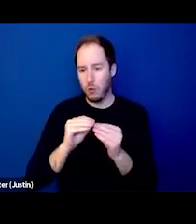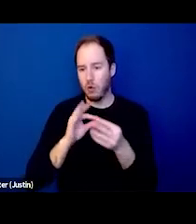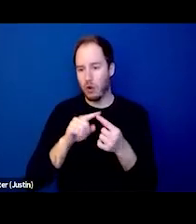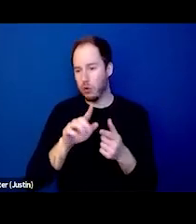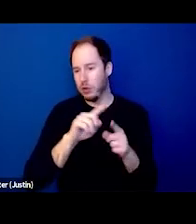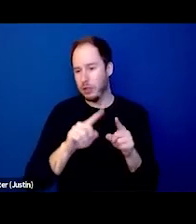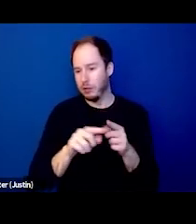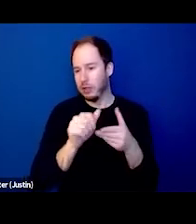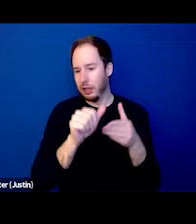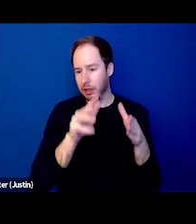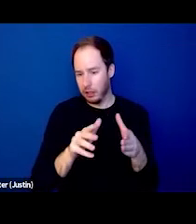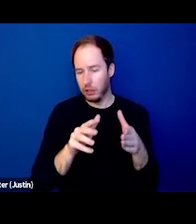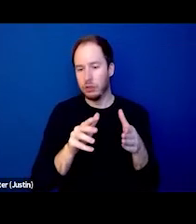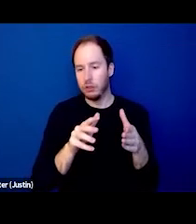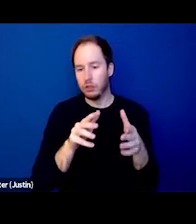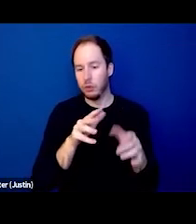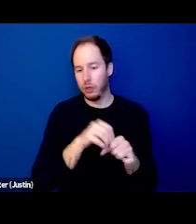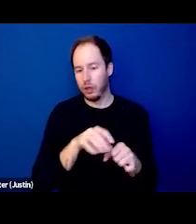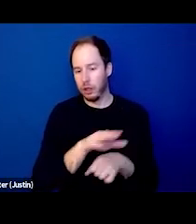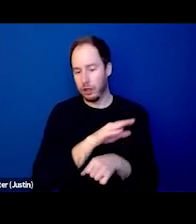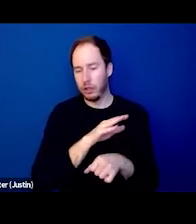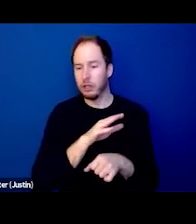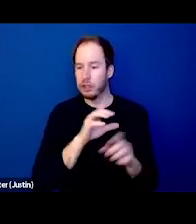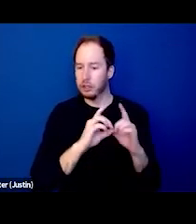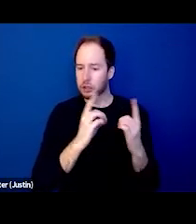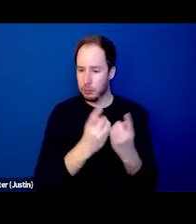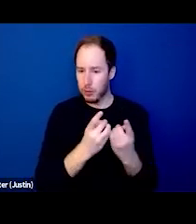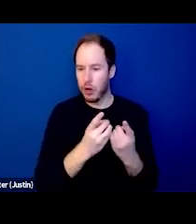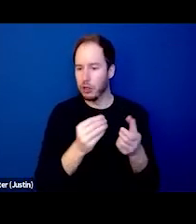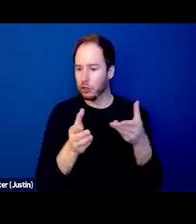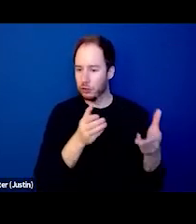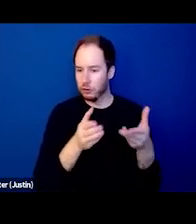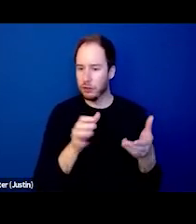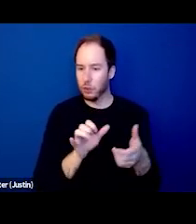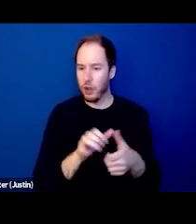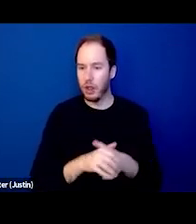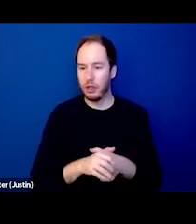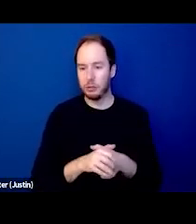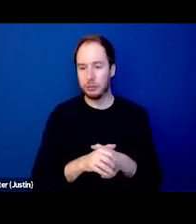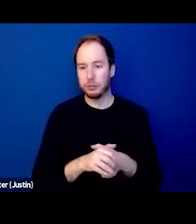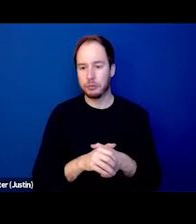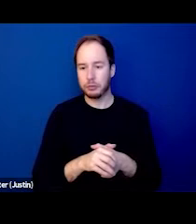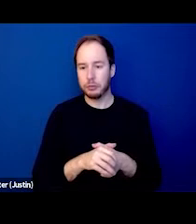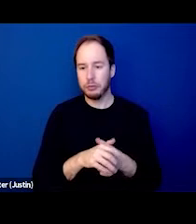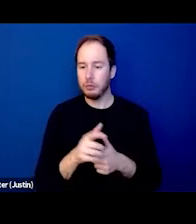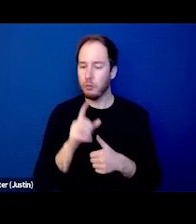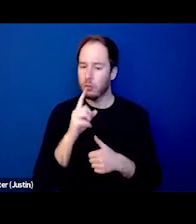within all of their departments and services as well. They're almost always listed, if they're not,